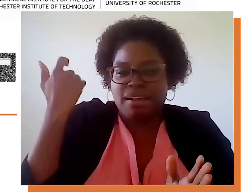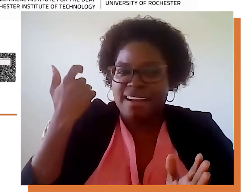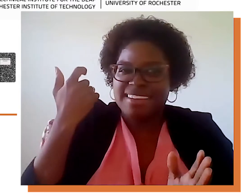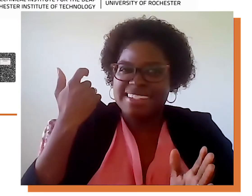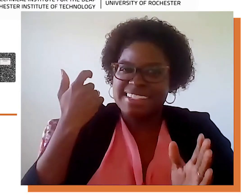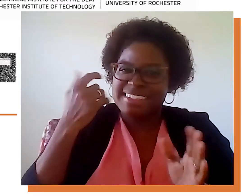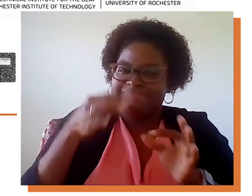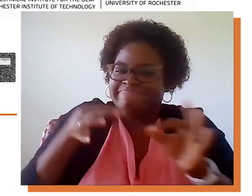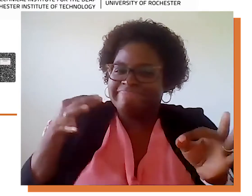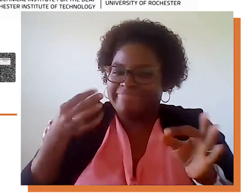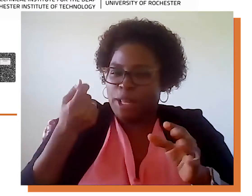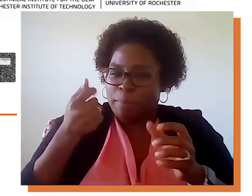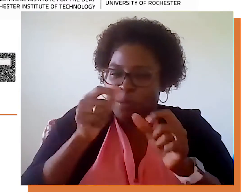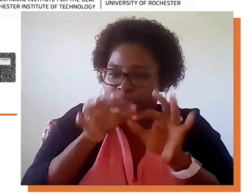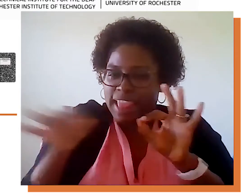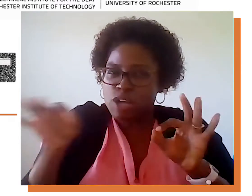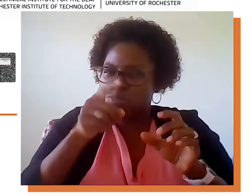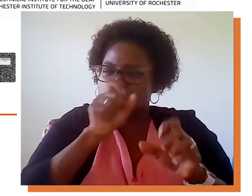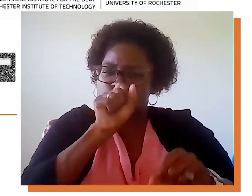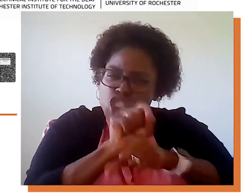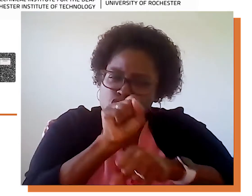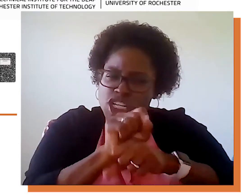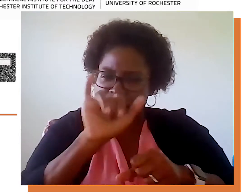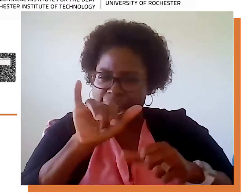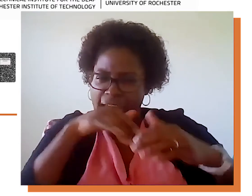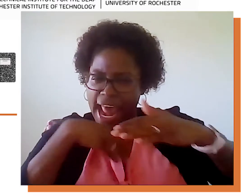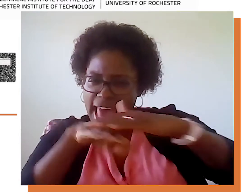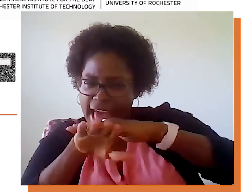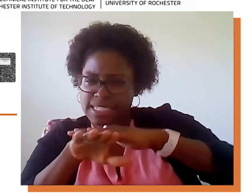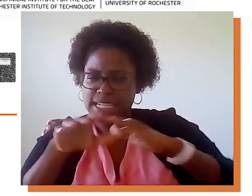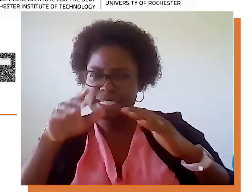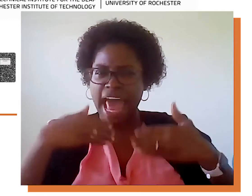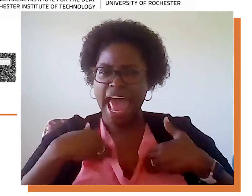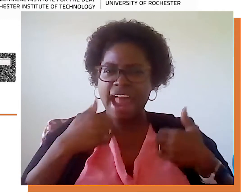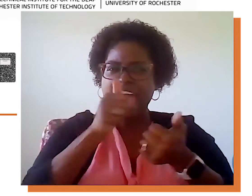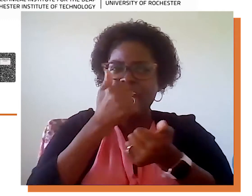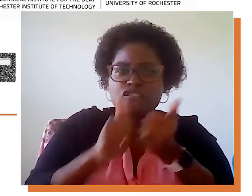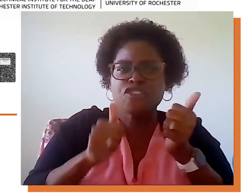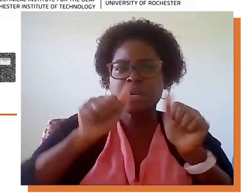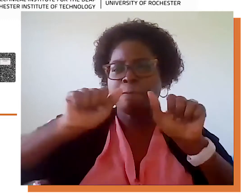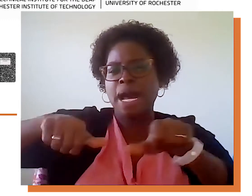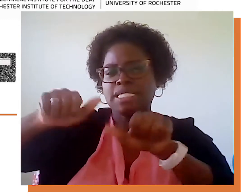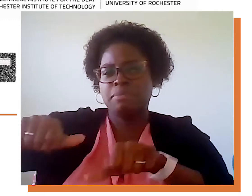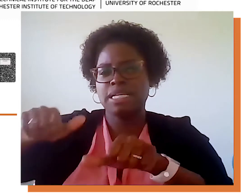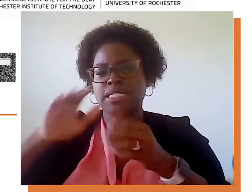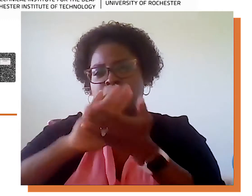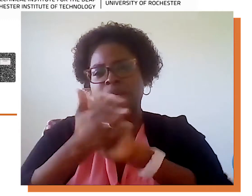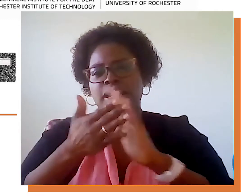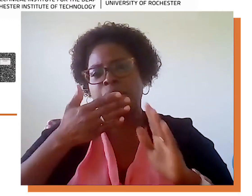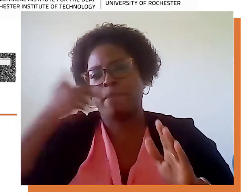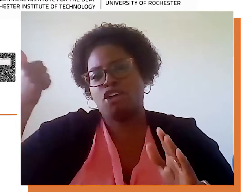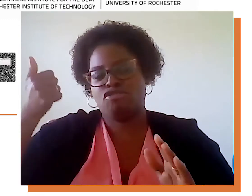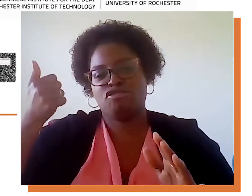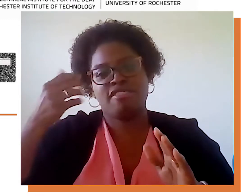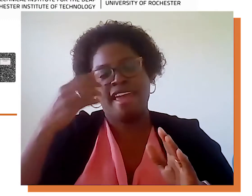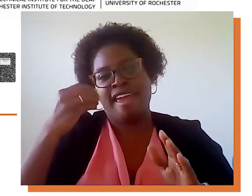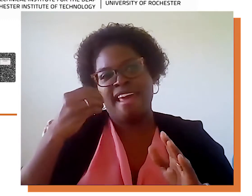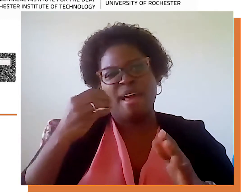to take a break from that and play. But I'll always be grateful to her, because that continued learning, those experiences